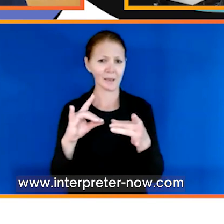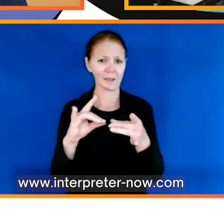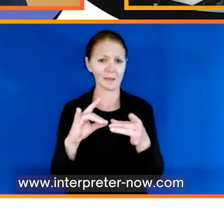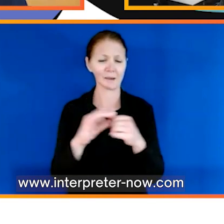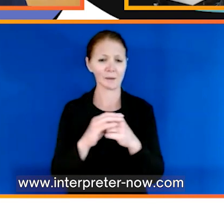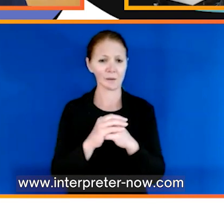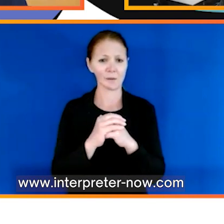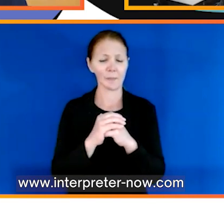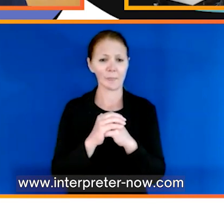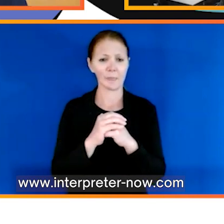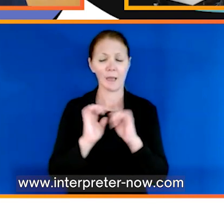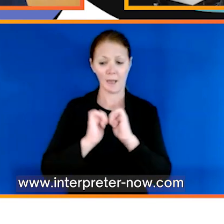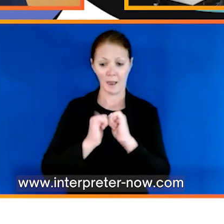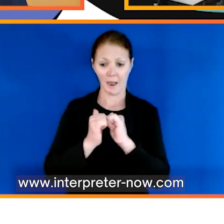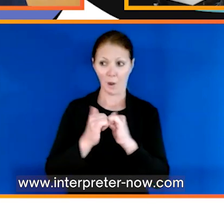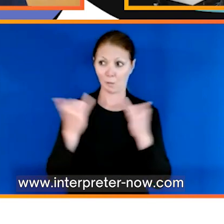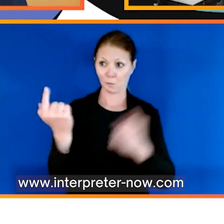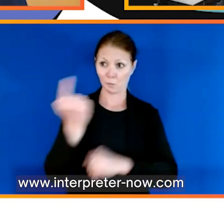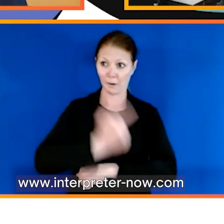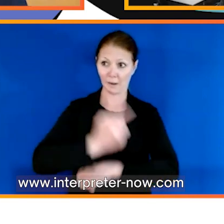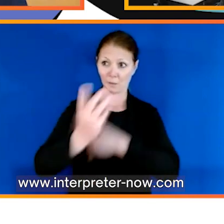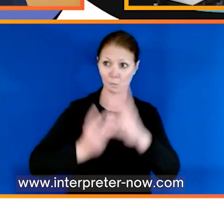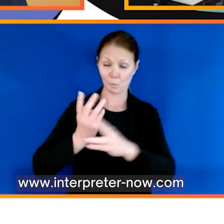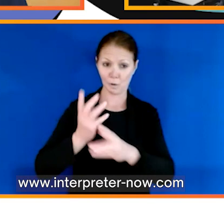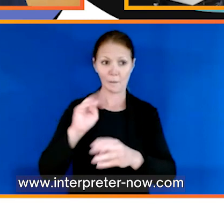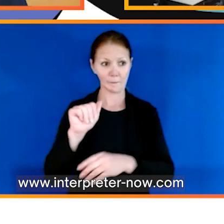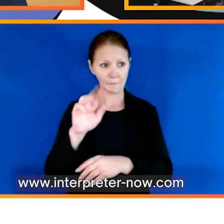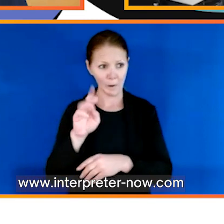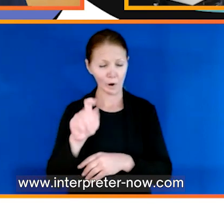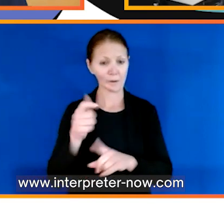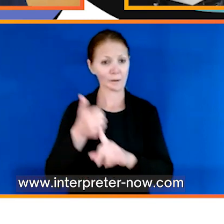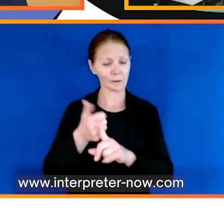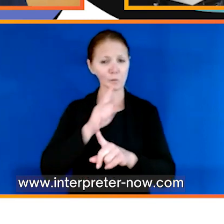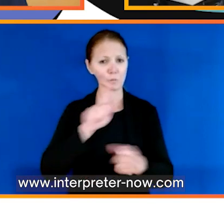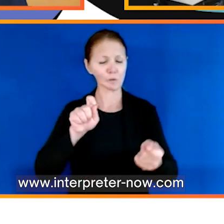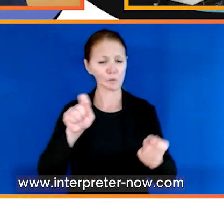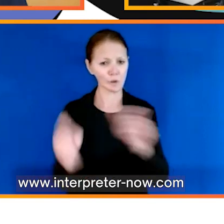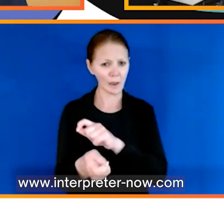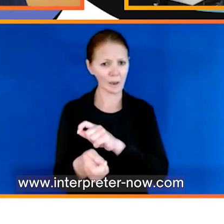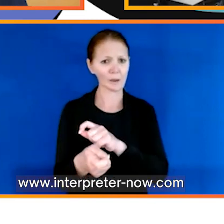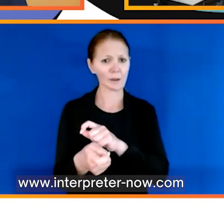So how the market has changed, what Empovia and the platform, it really allows individuals